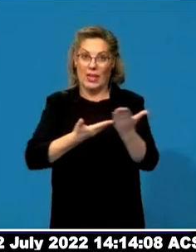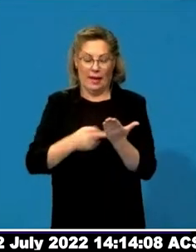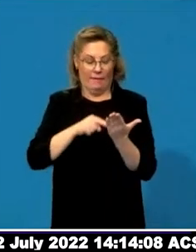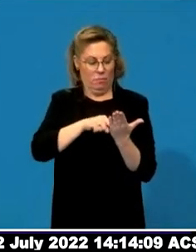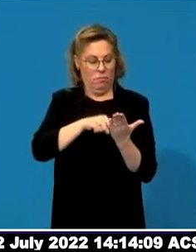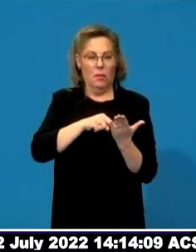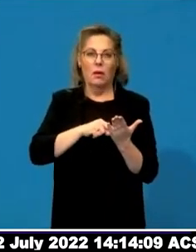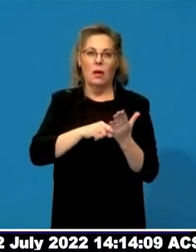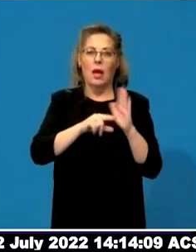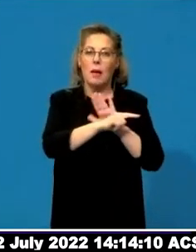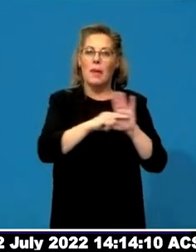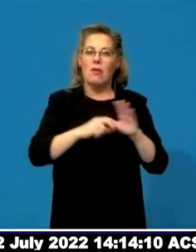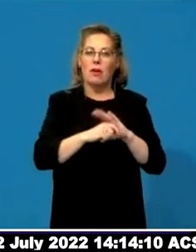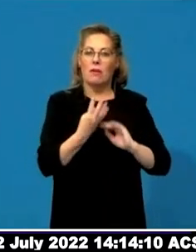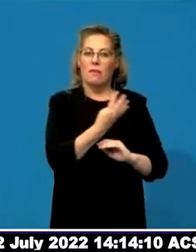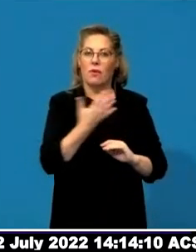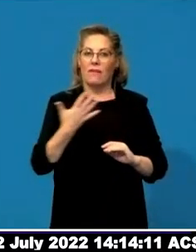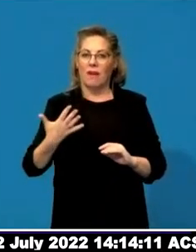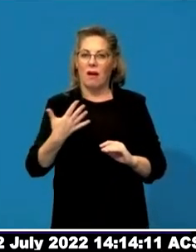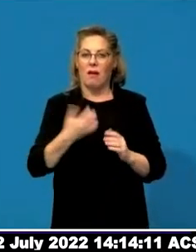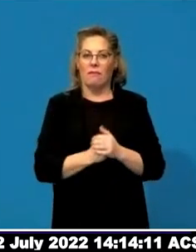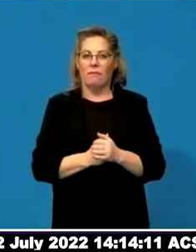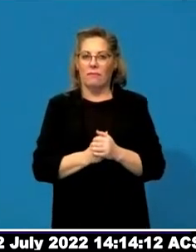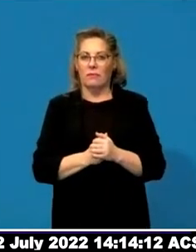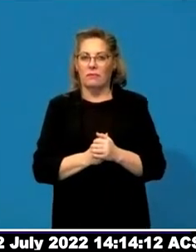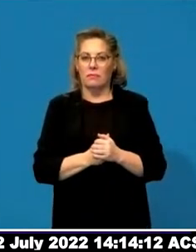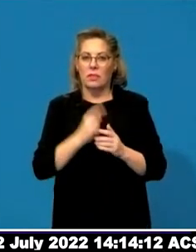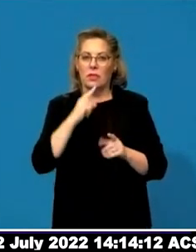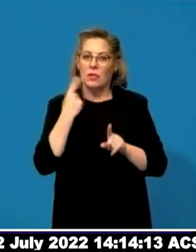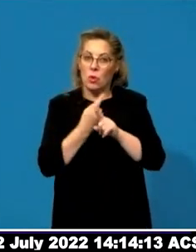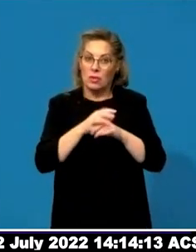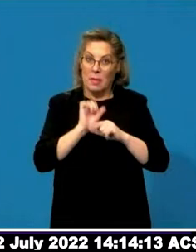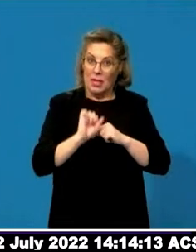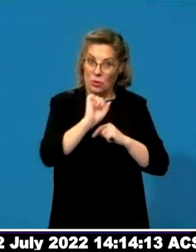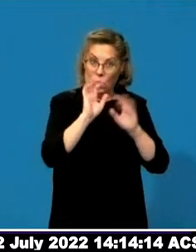still supports clients and carers to access the services they need,